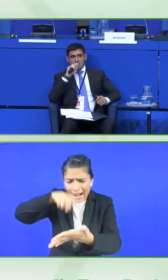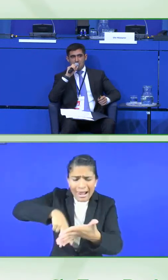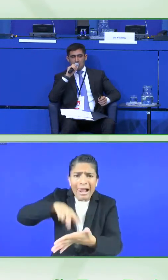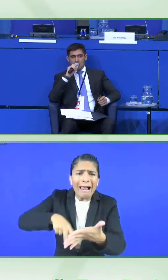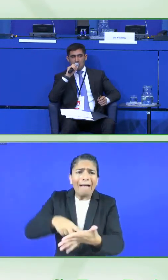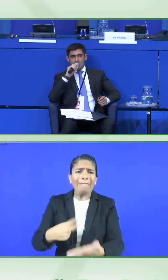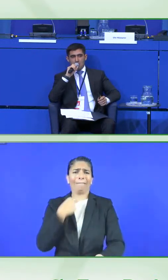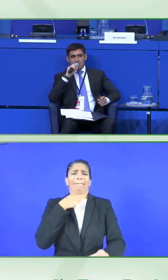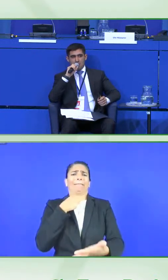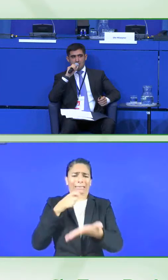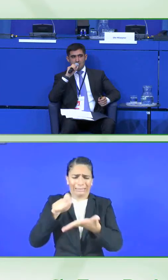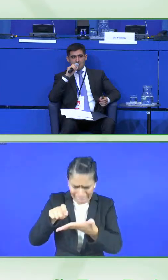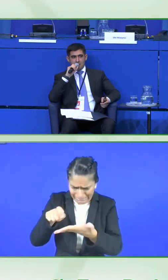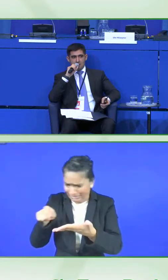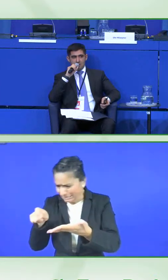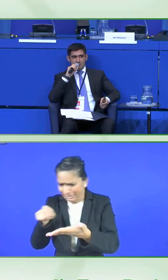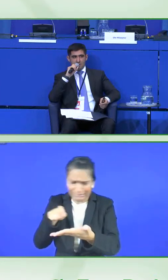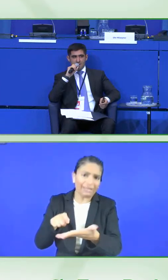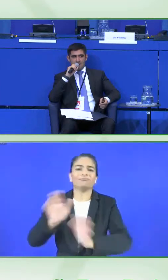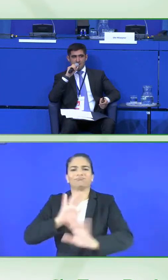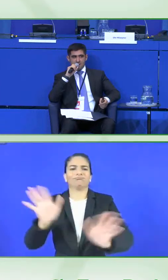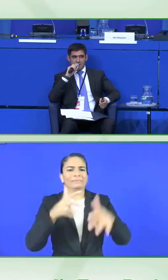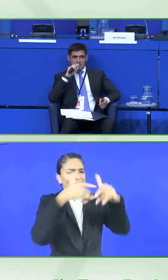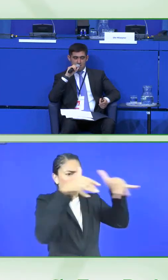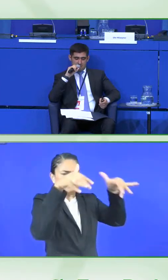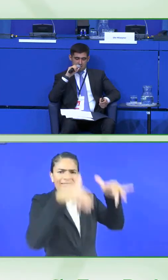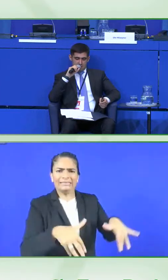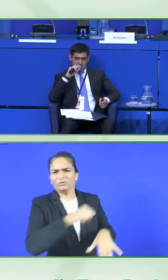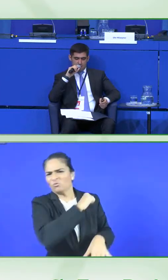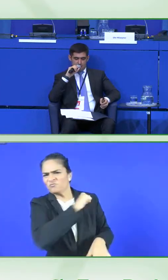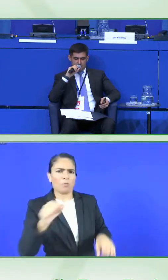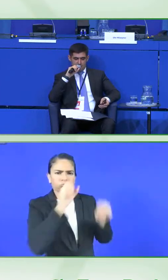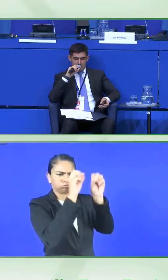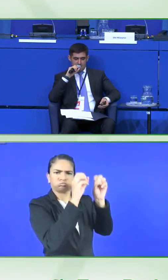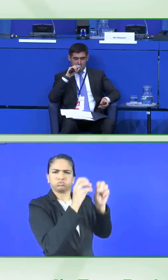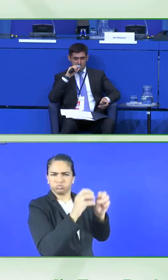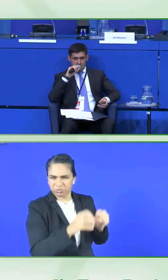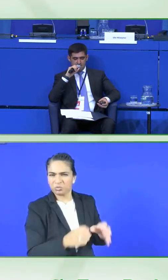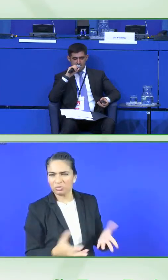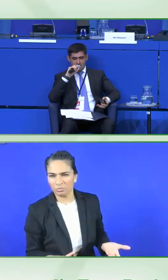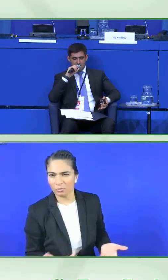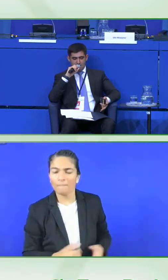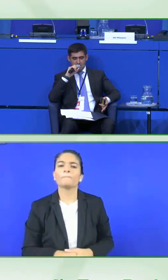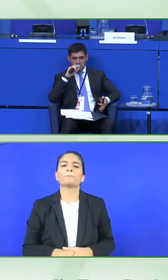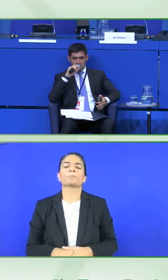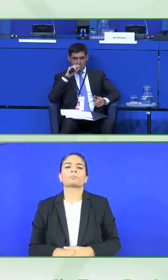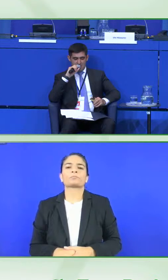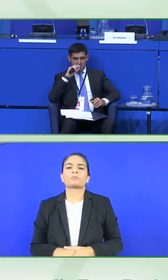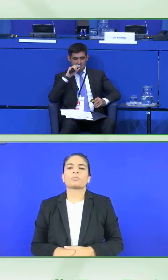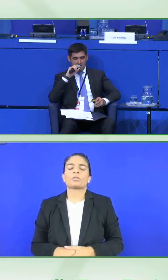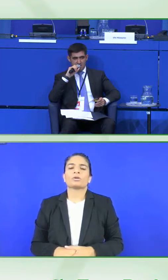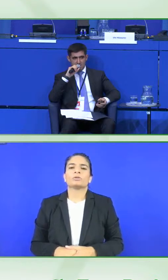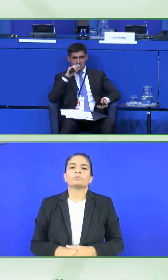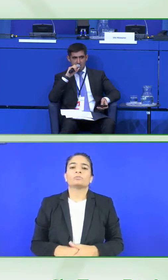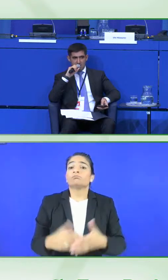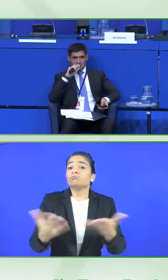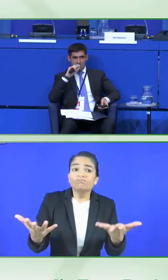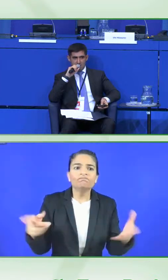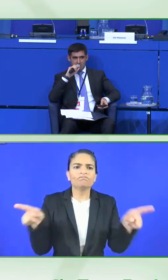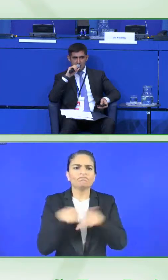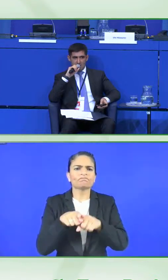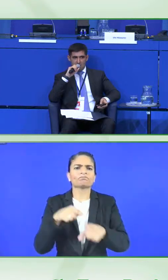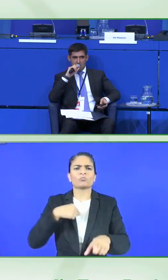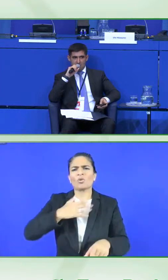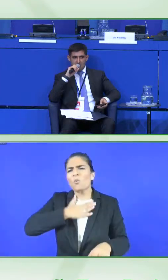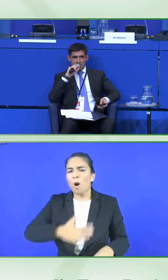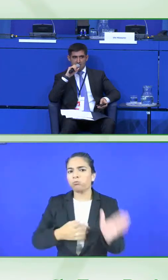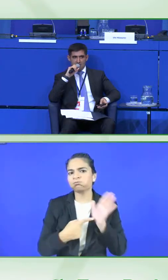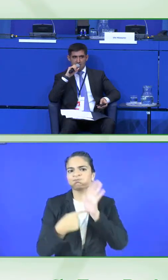Following the termination of a person with disabilities, the system automatically verifies